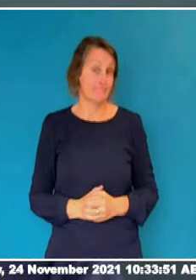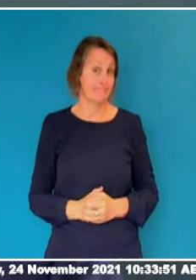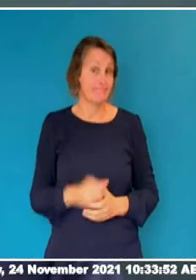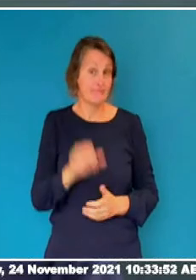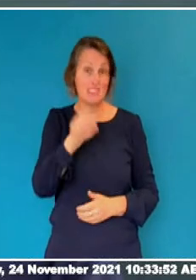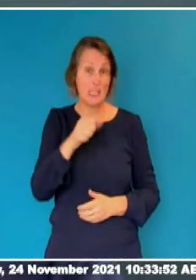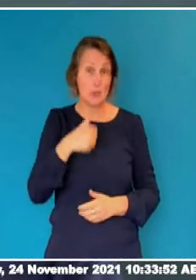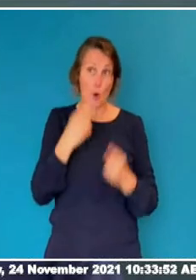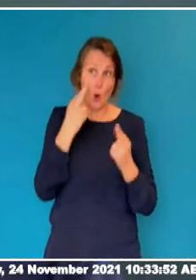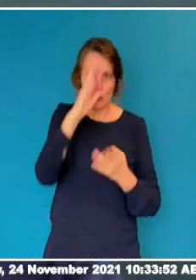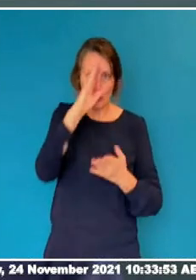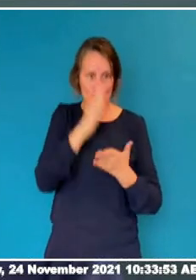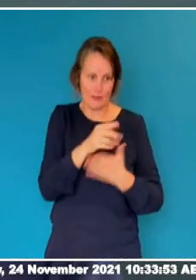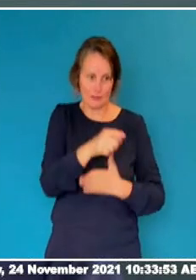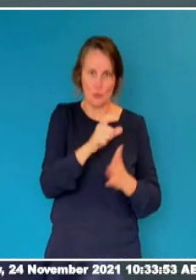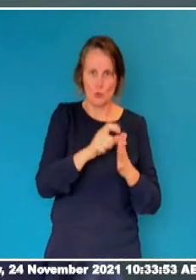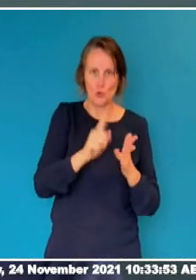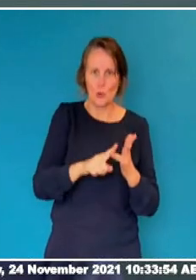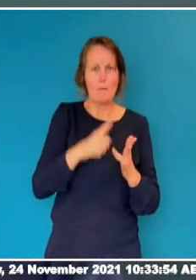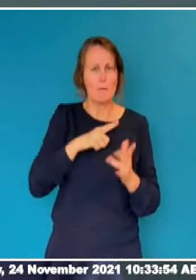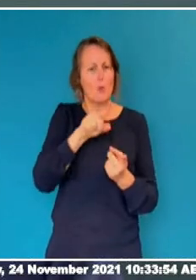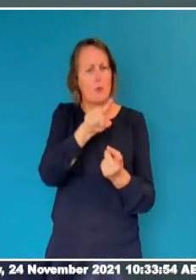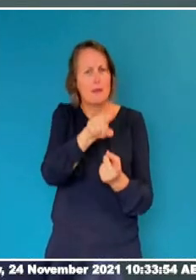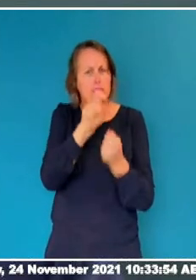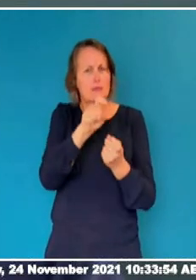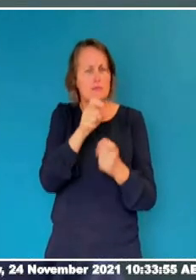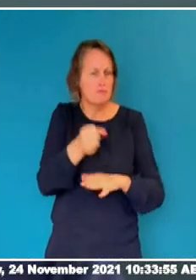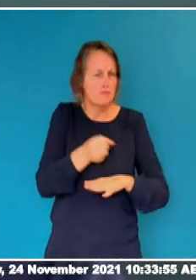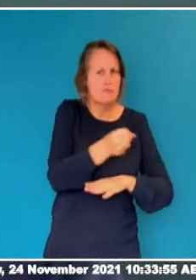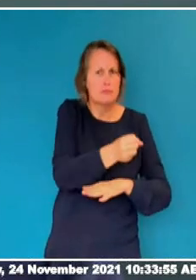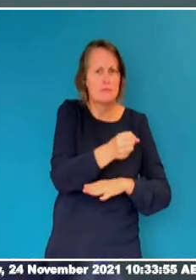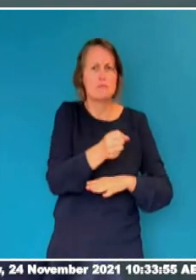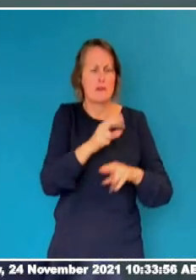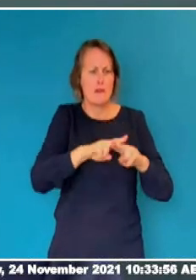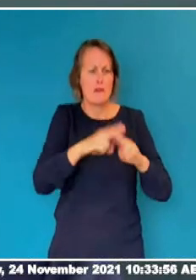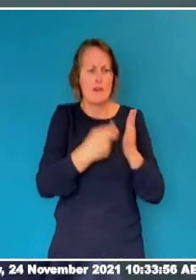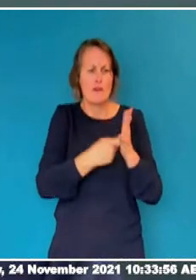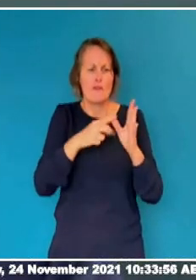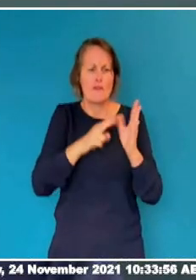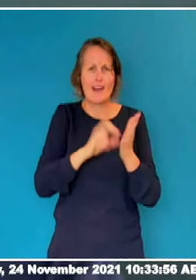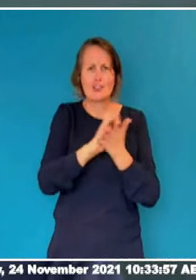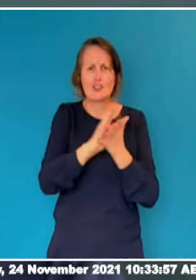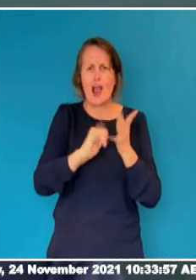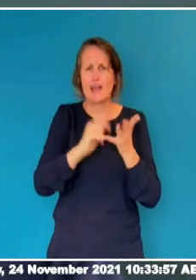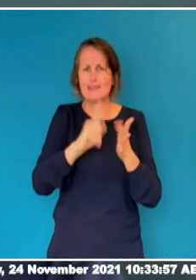We recruit them very carefully. We strongly believe in them. We've got great ---